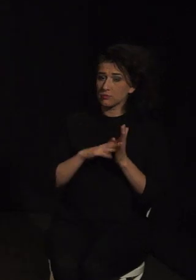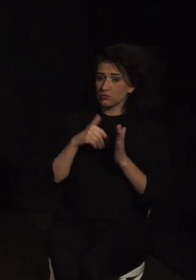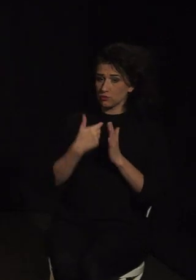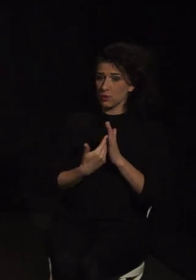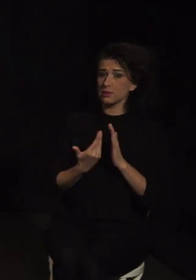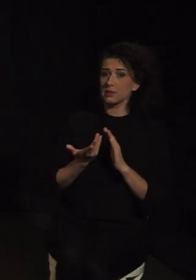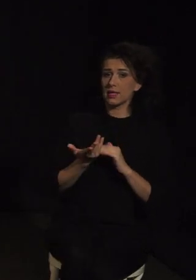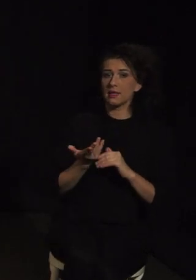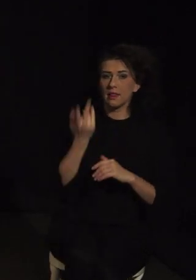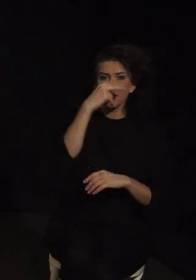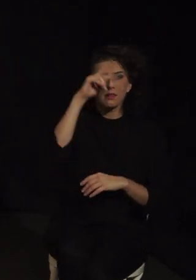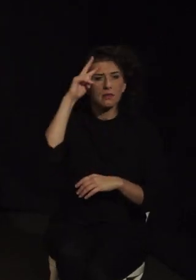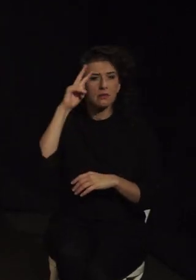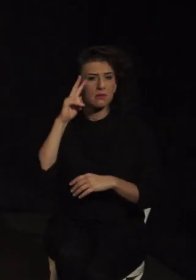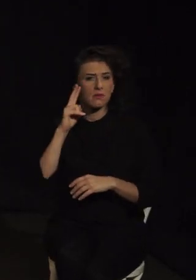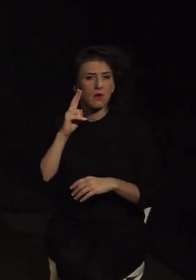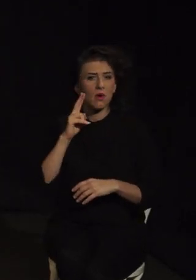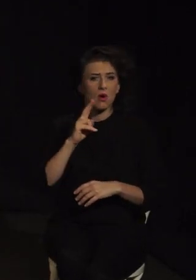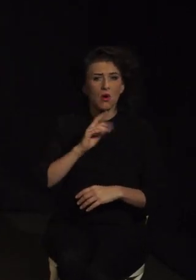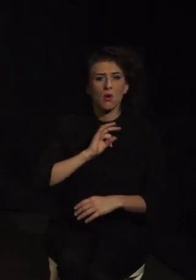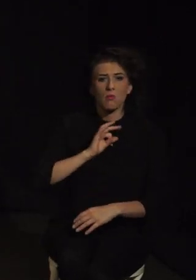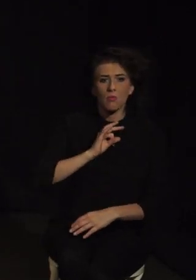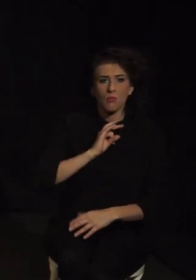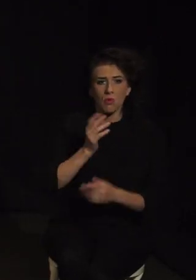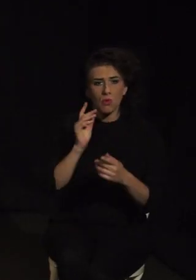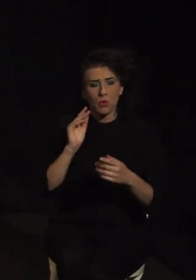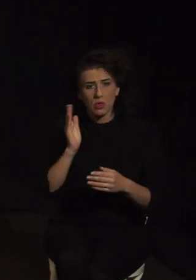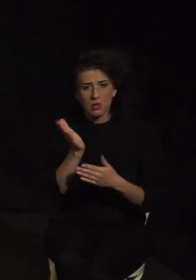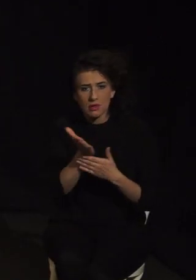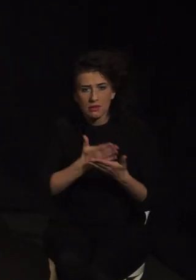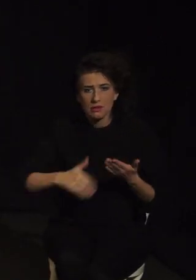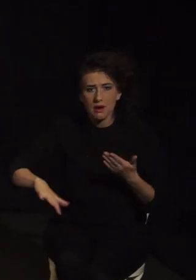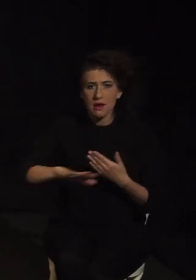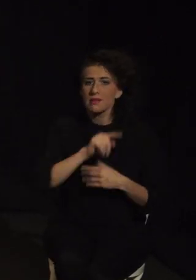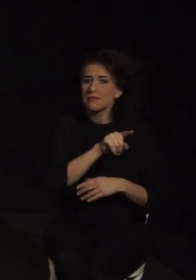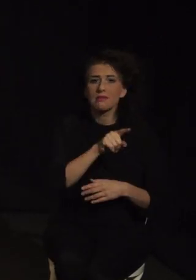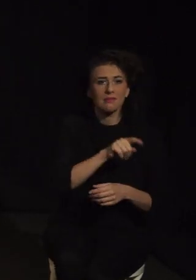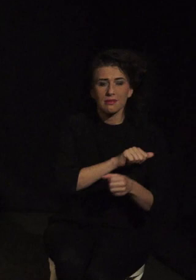"Litwo! Ojczyzno moja! Ty jesteś jak zdrowie."